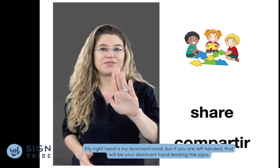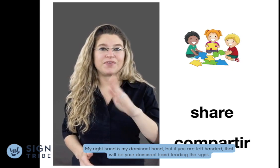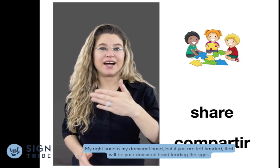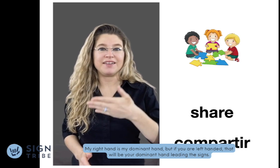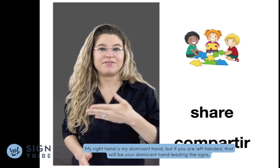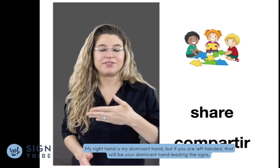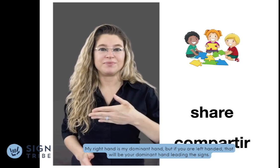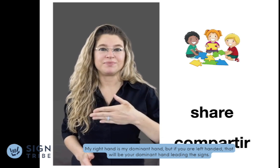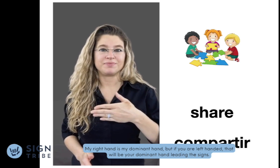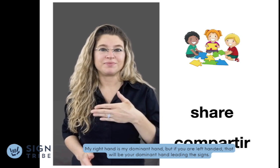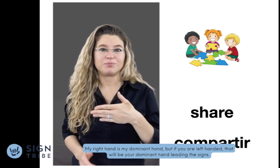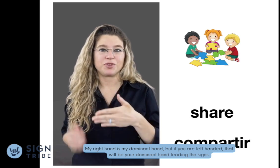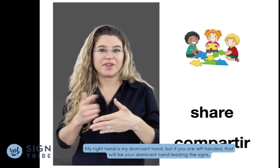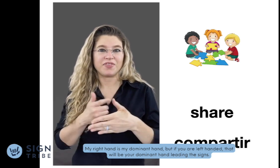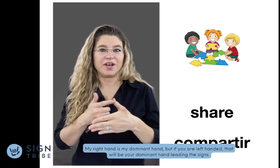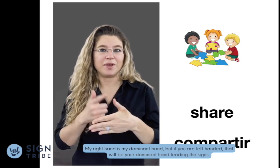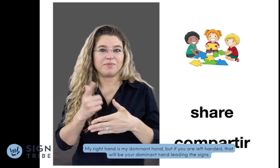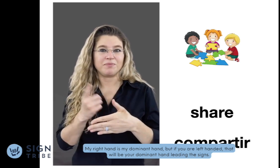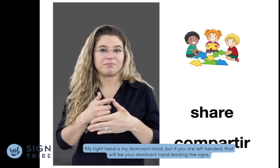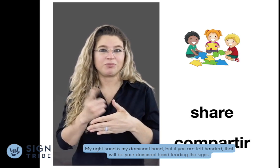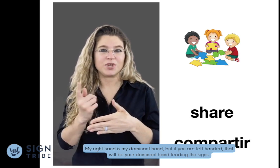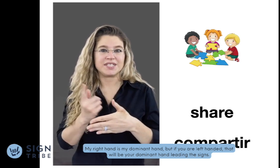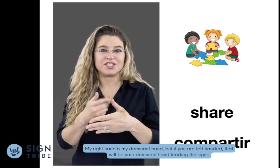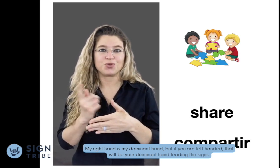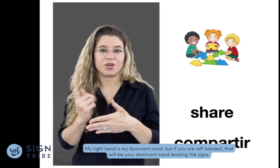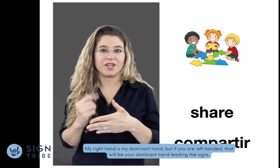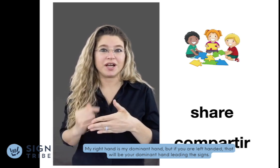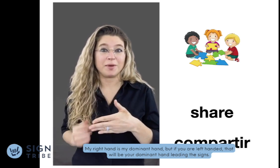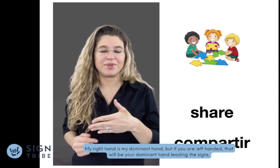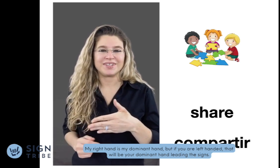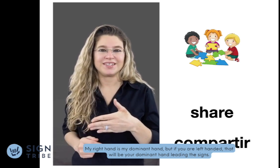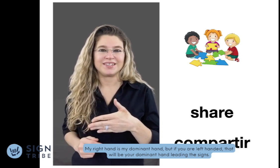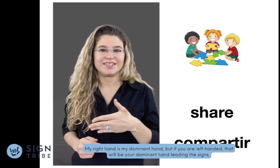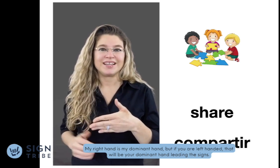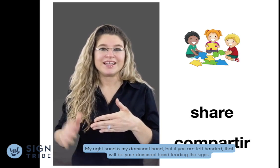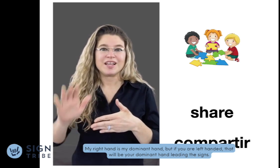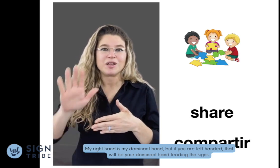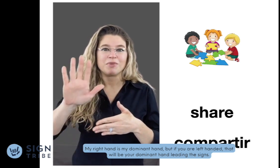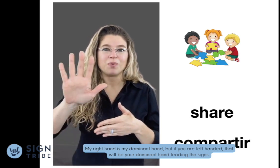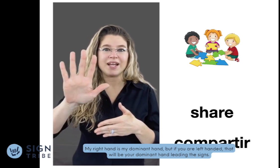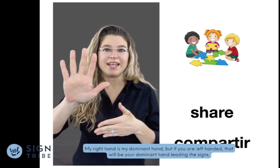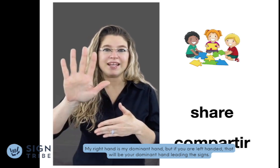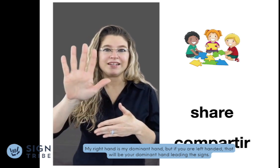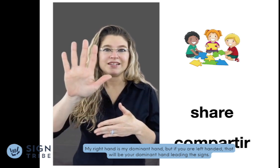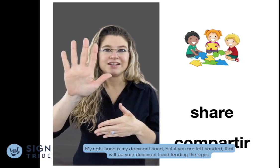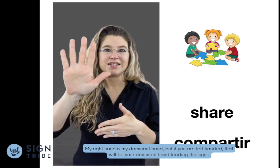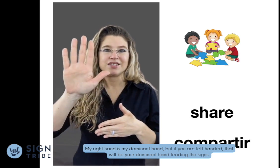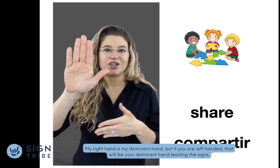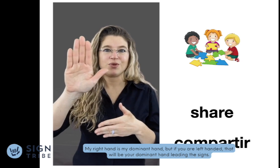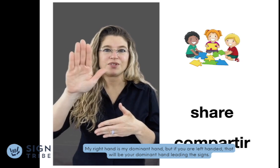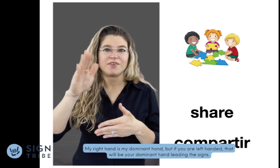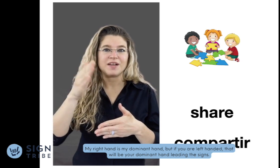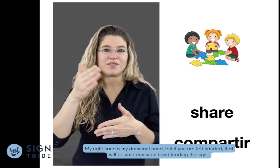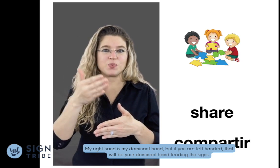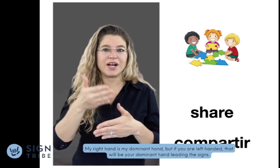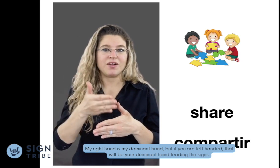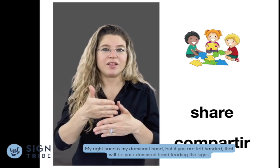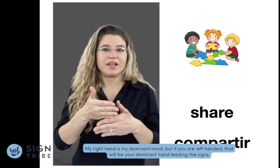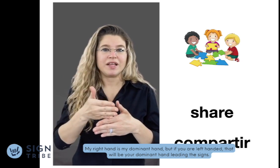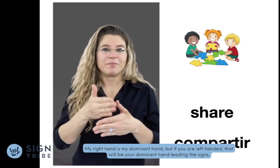five with my thumb pointing toward up. My right hand is a closed five as well. My